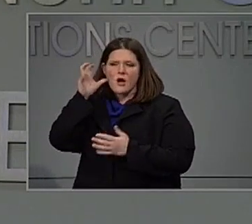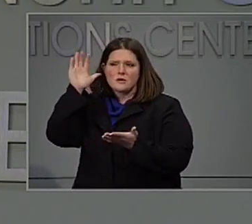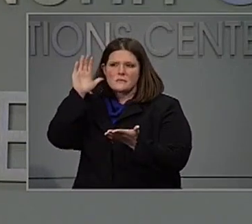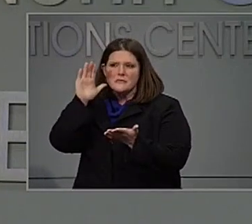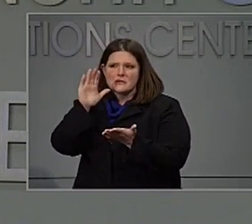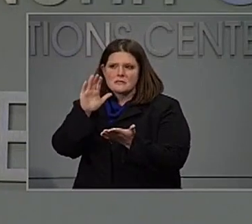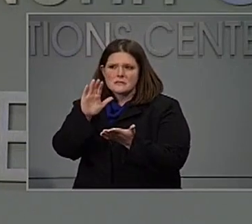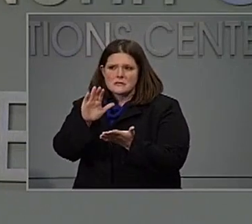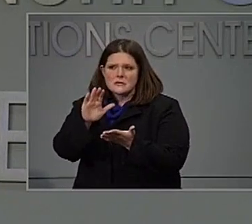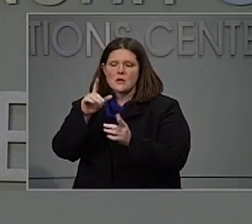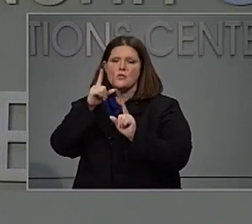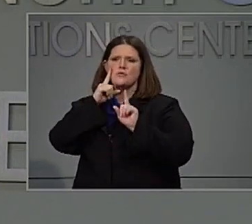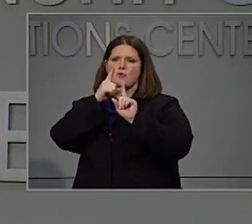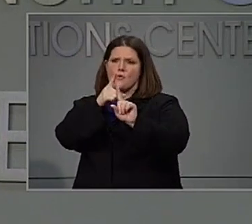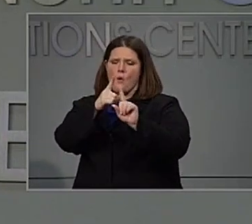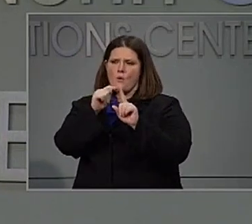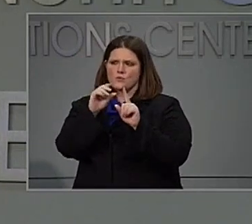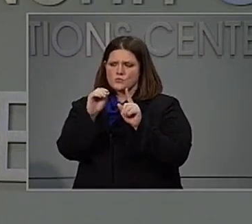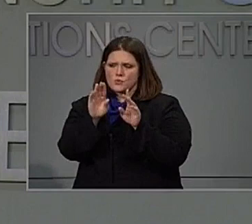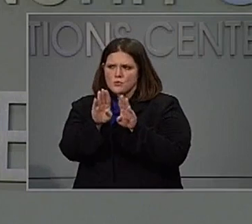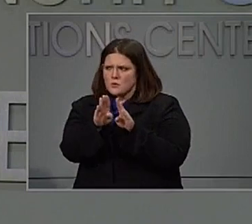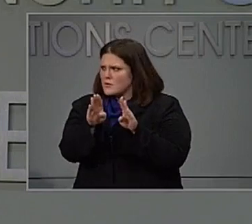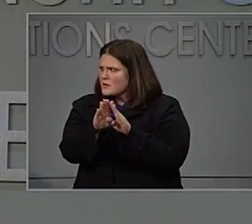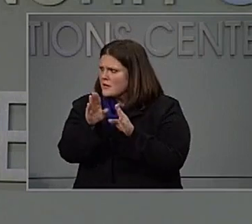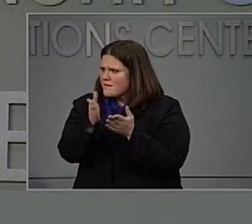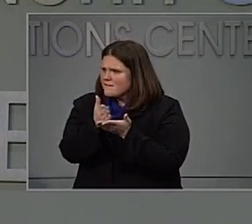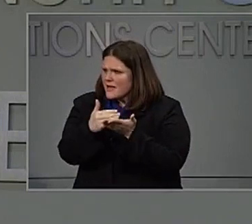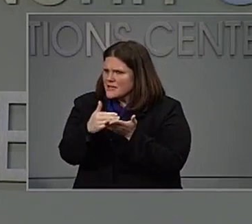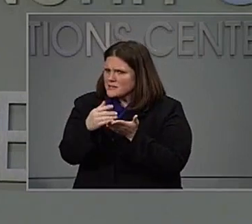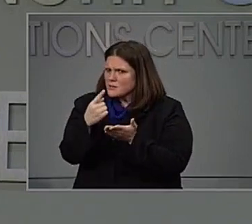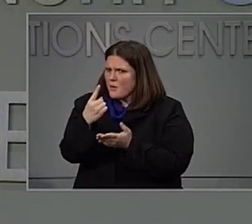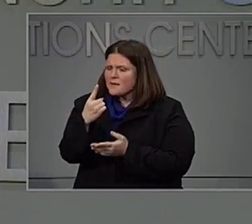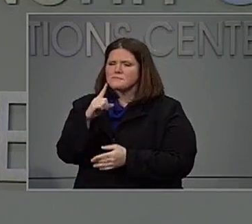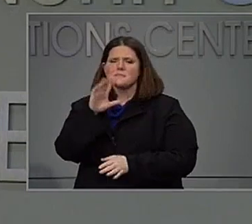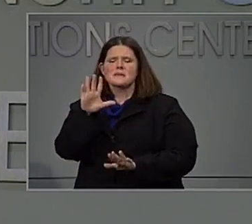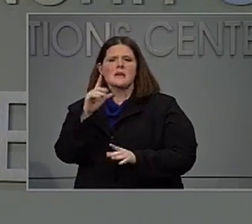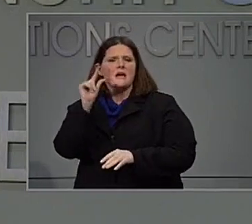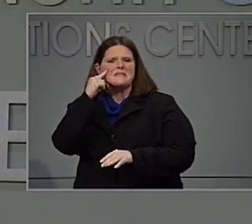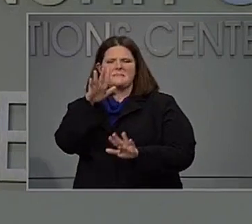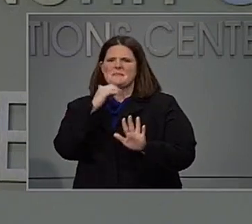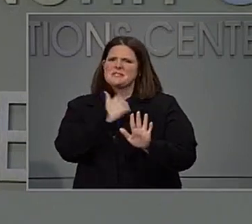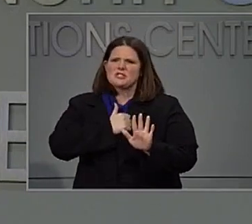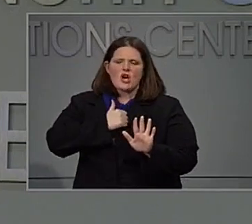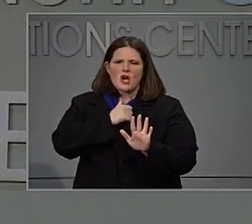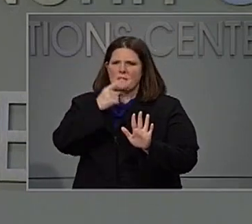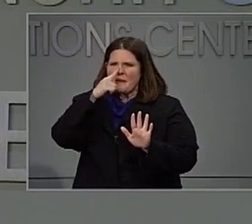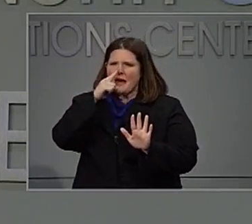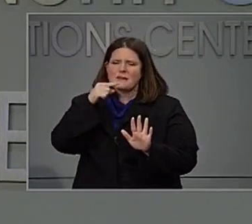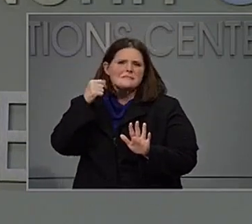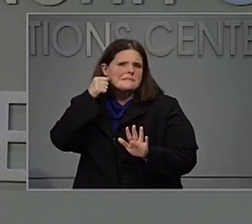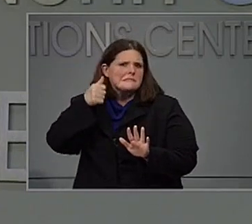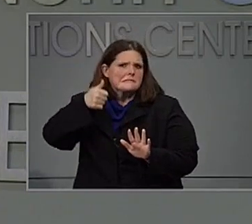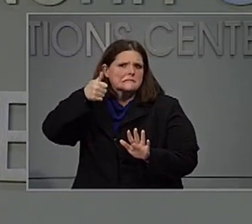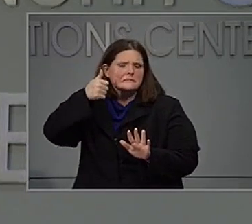GOOD AFTERNOON GOVERNOR. DR. COHEN, AS WE LOOK TO MOVE